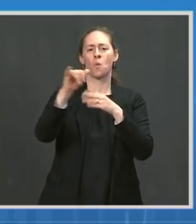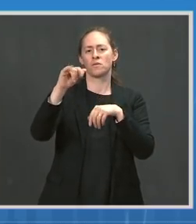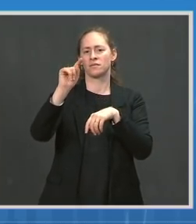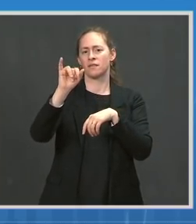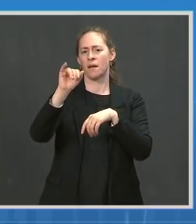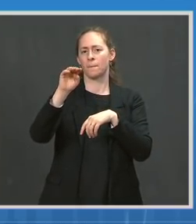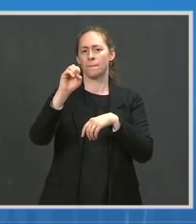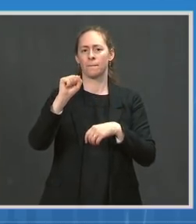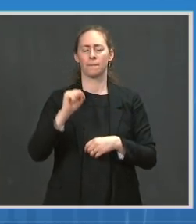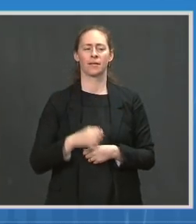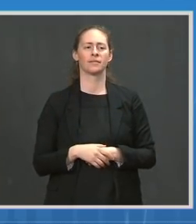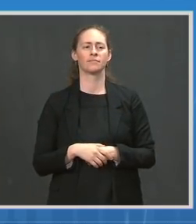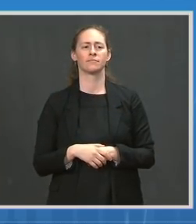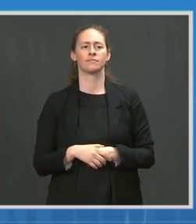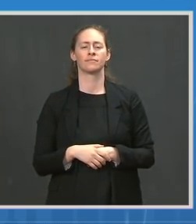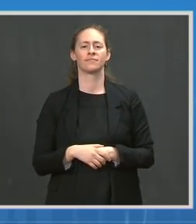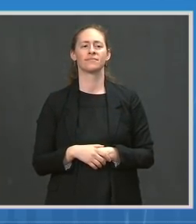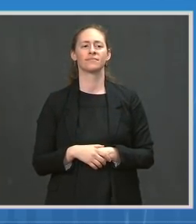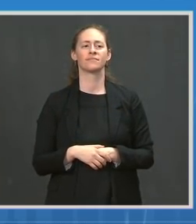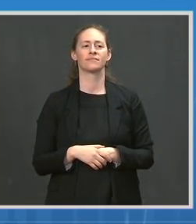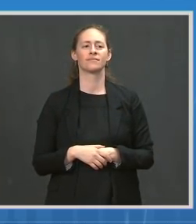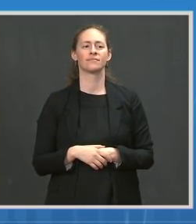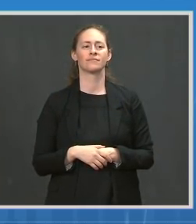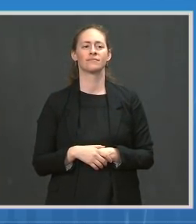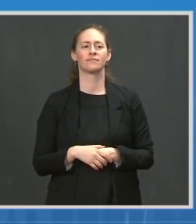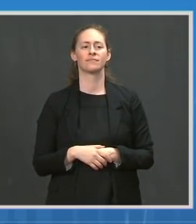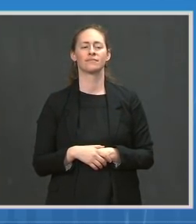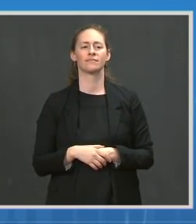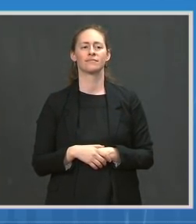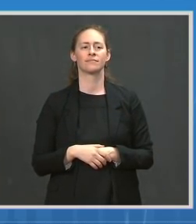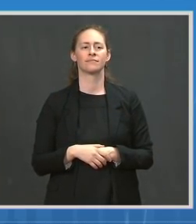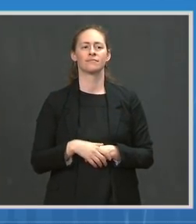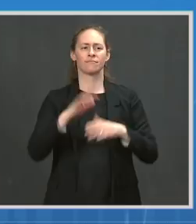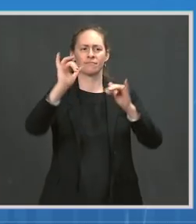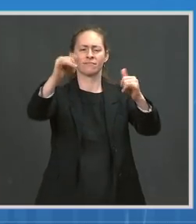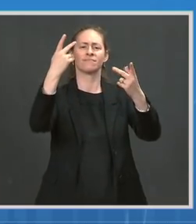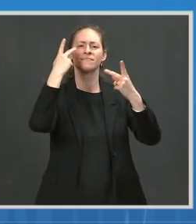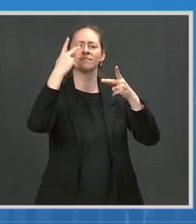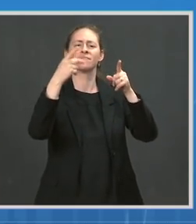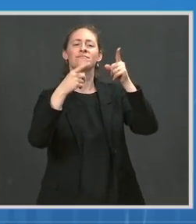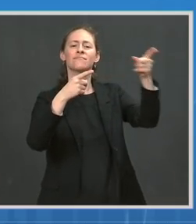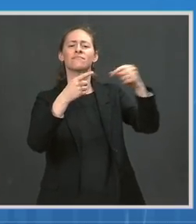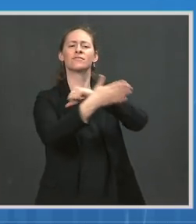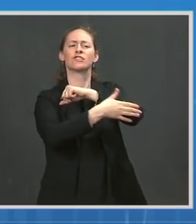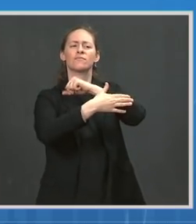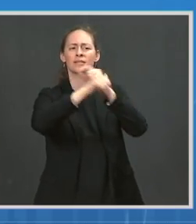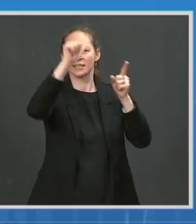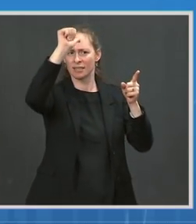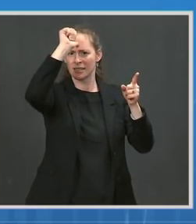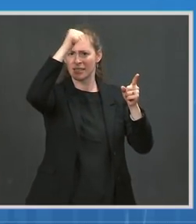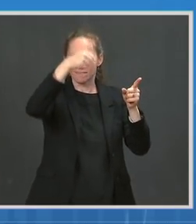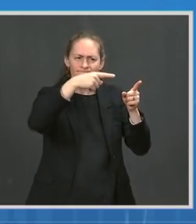has been saying that the Biden administration is blocking exports of raw materials that it needs to make COVID vaccines.